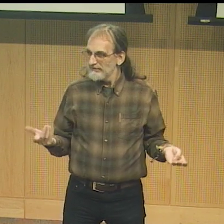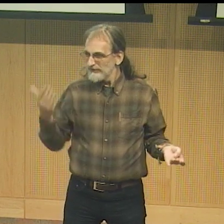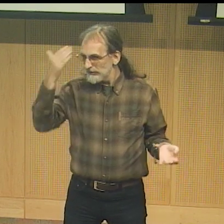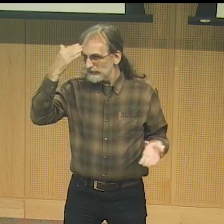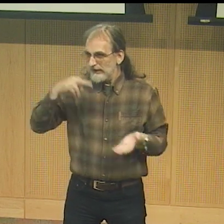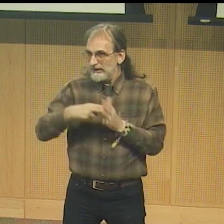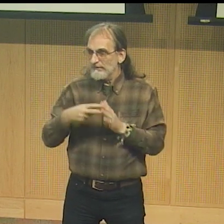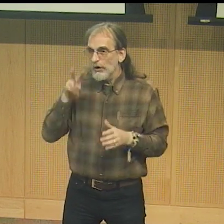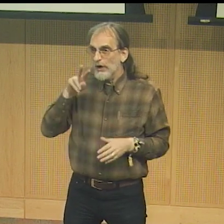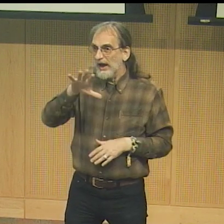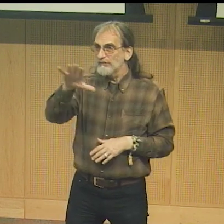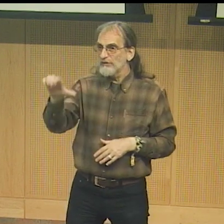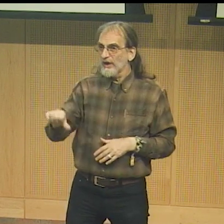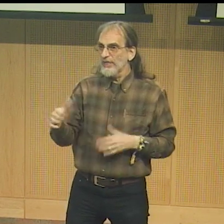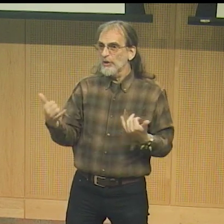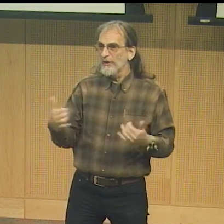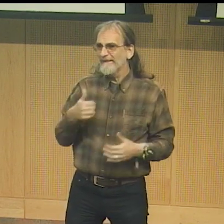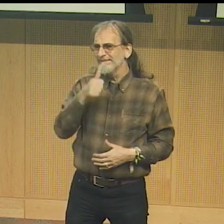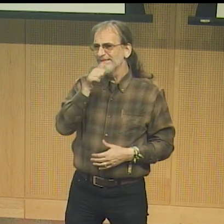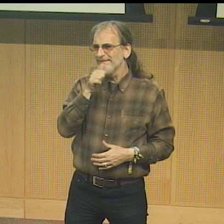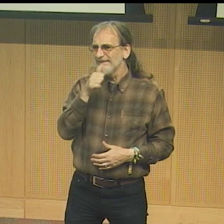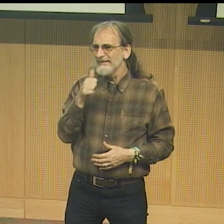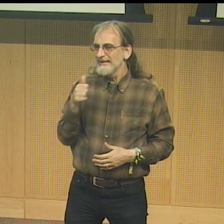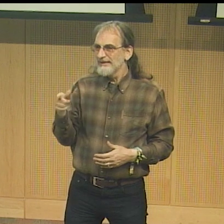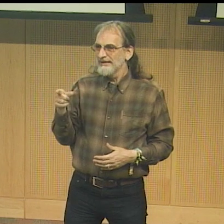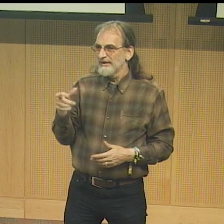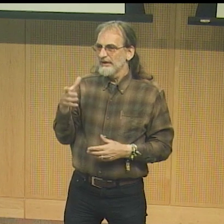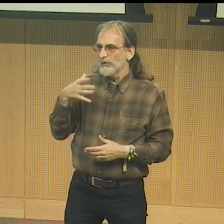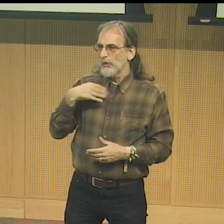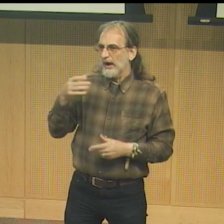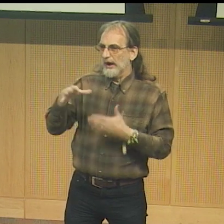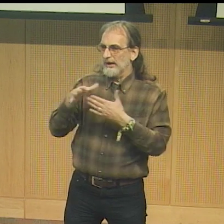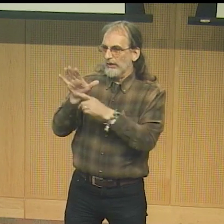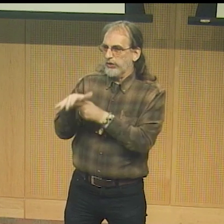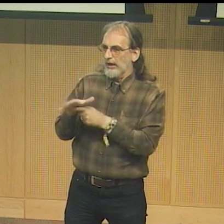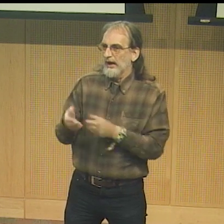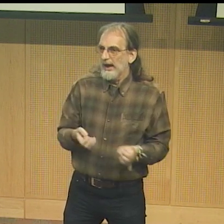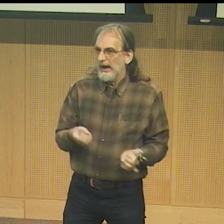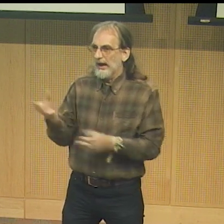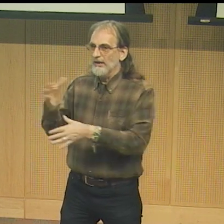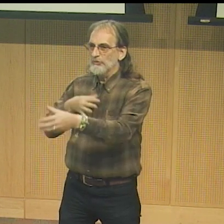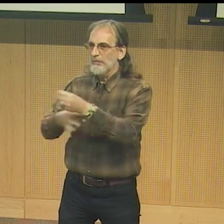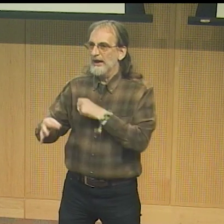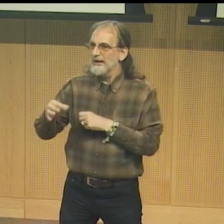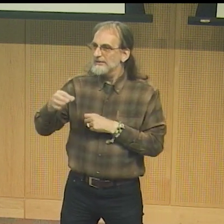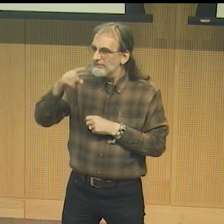dear friends and do the same thing to them, we are just modeling the oppression that the hearing people have put upon us.